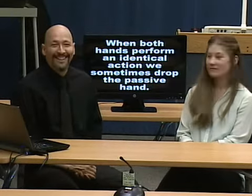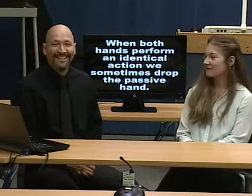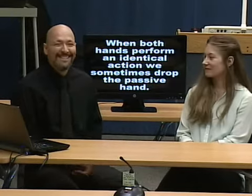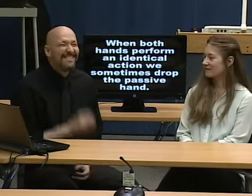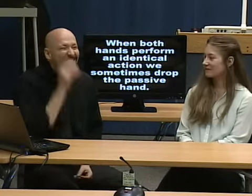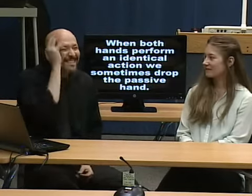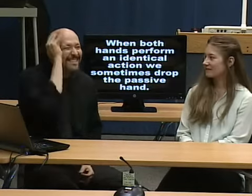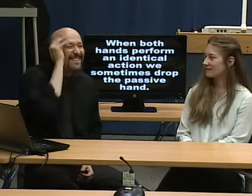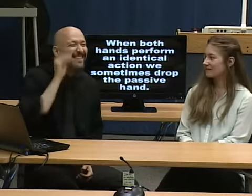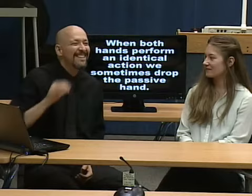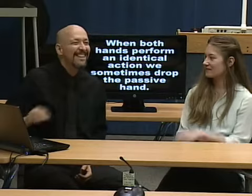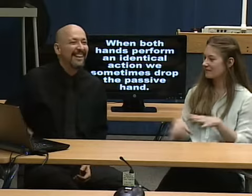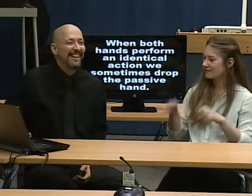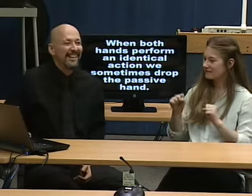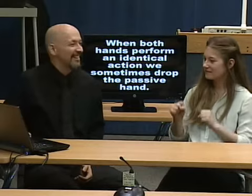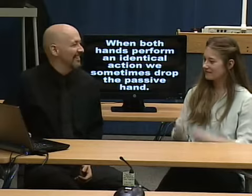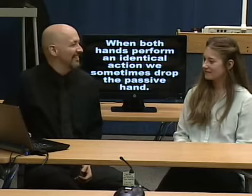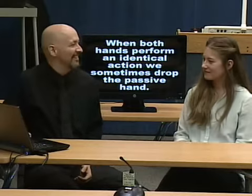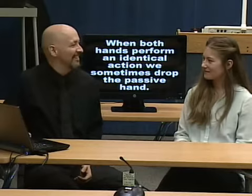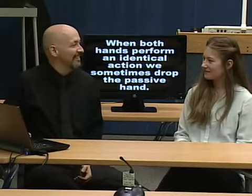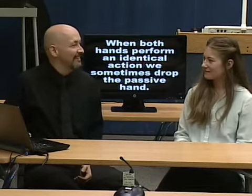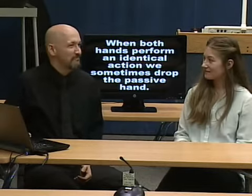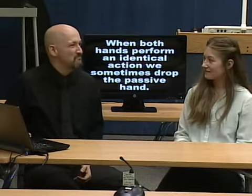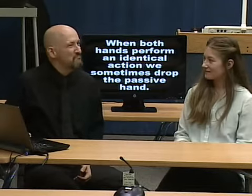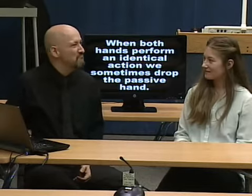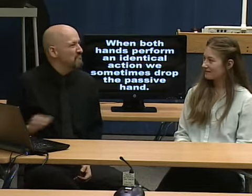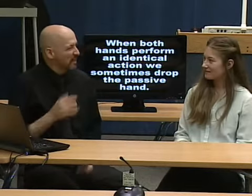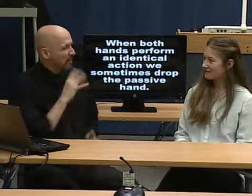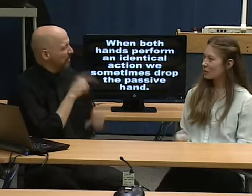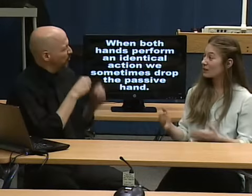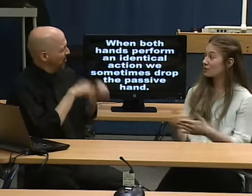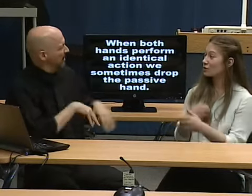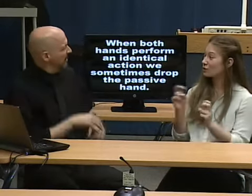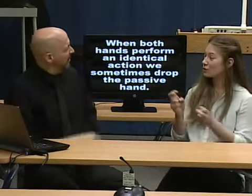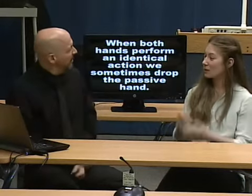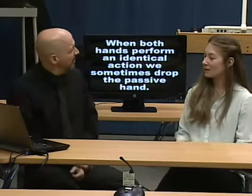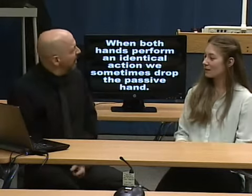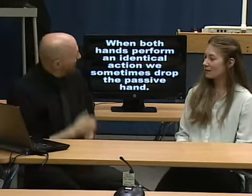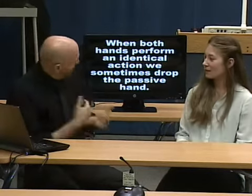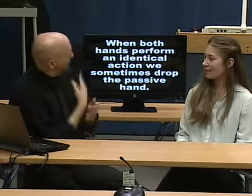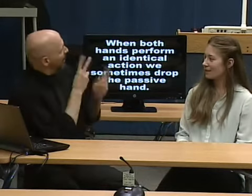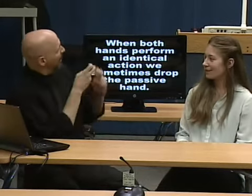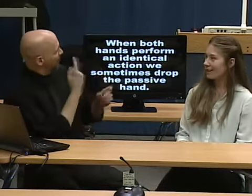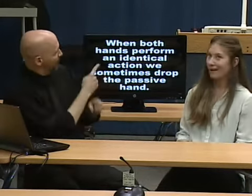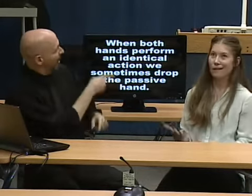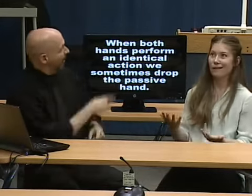They're thinking! Assimilation? Nope. Without guessing. Oh! It's a new term. Yes, it's a new term. Right.